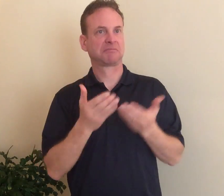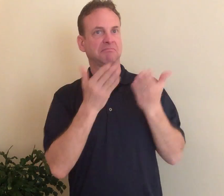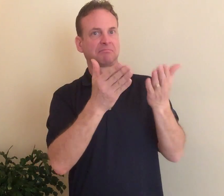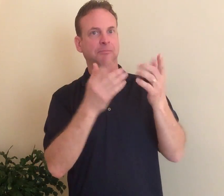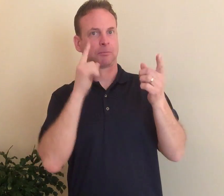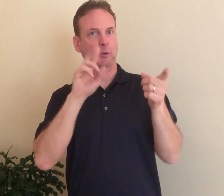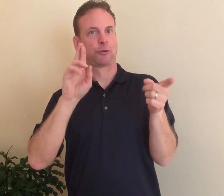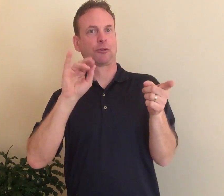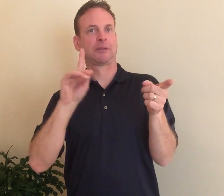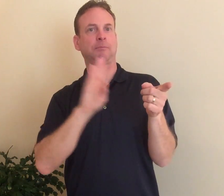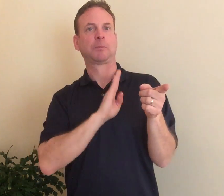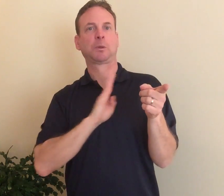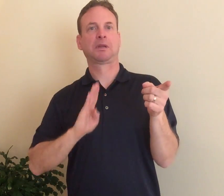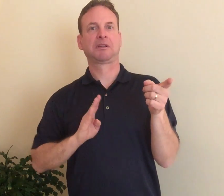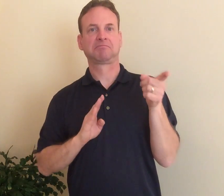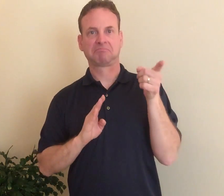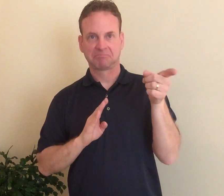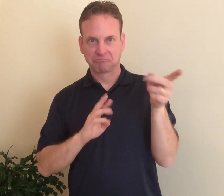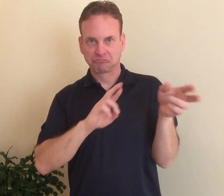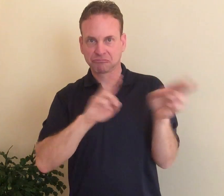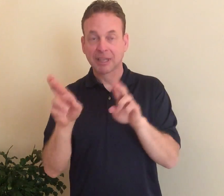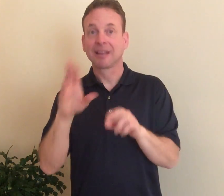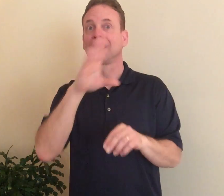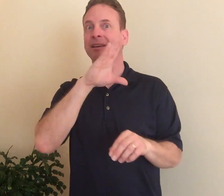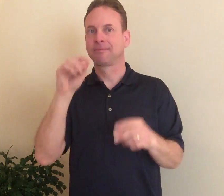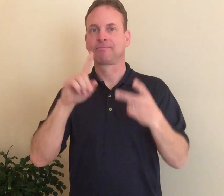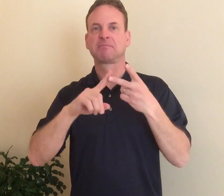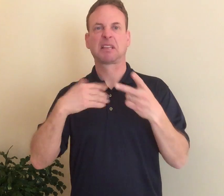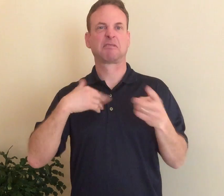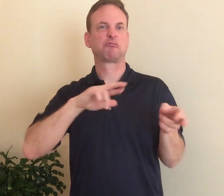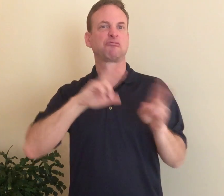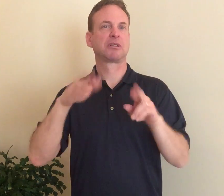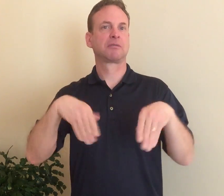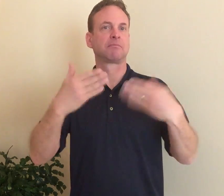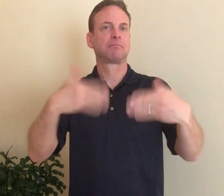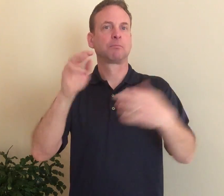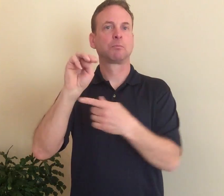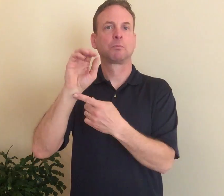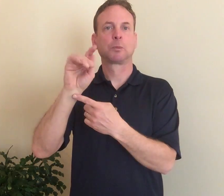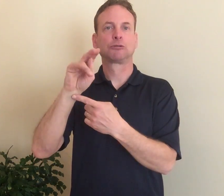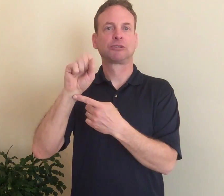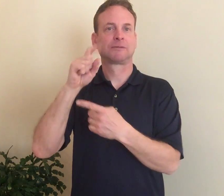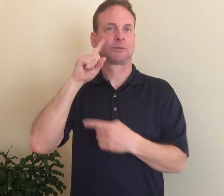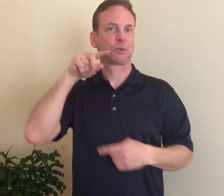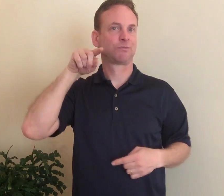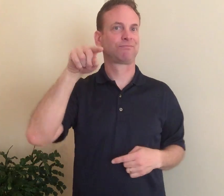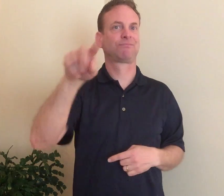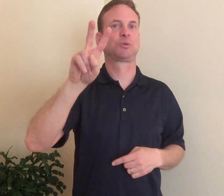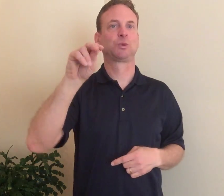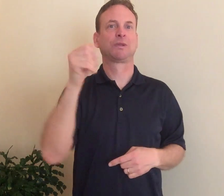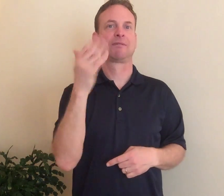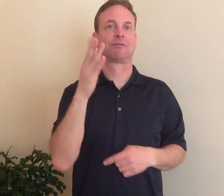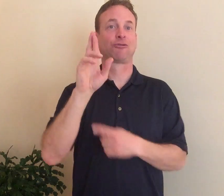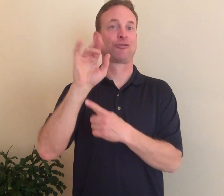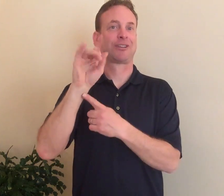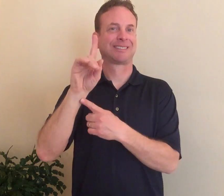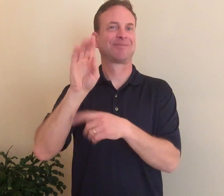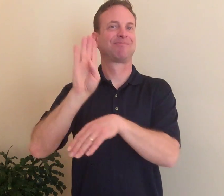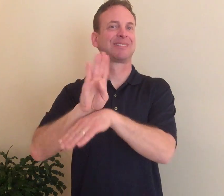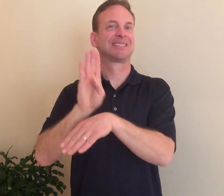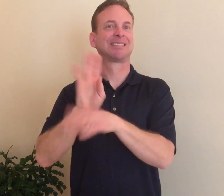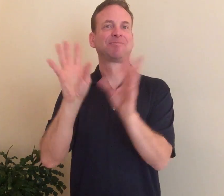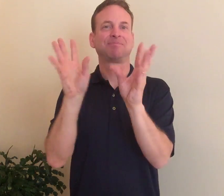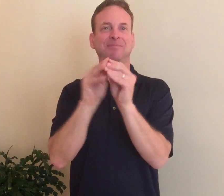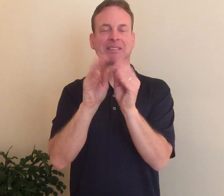for the RID Board. We also have motions ready for the 2015 RID Business Meeting.